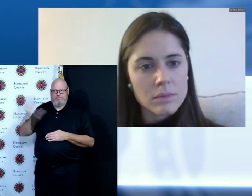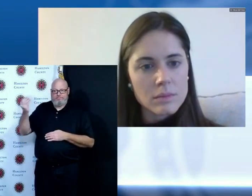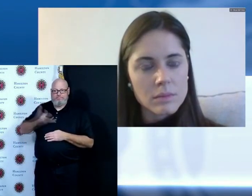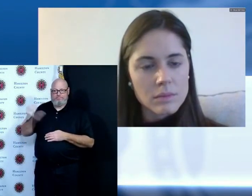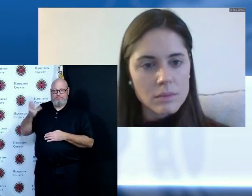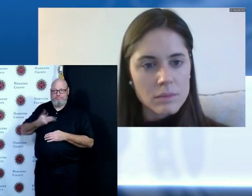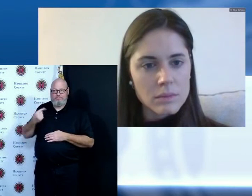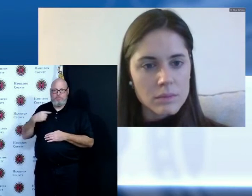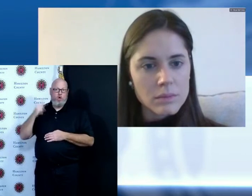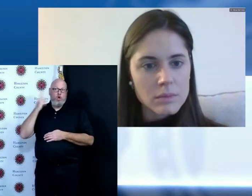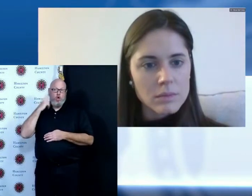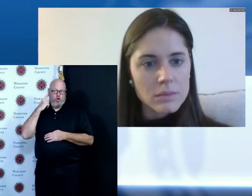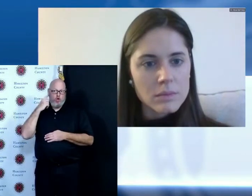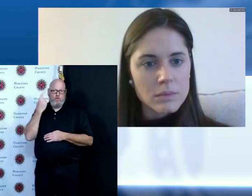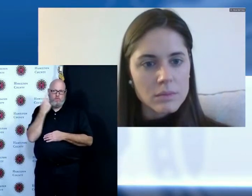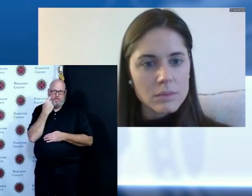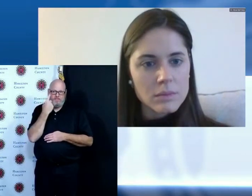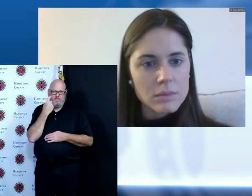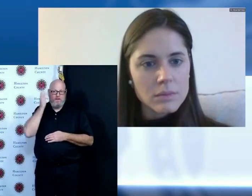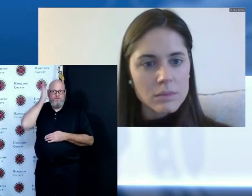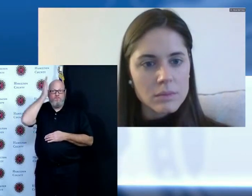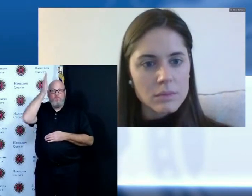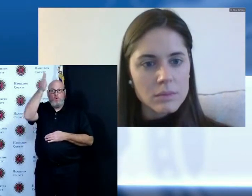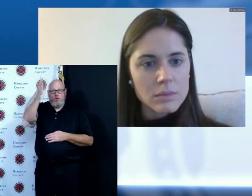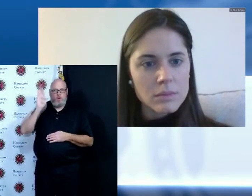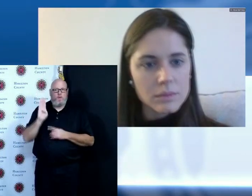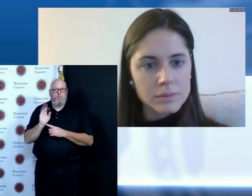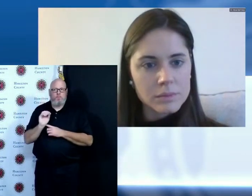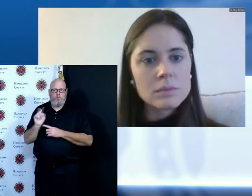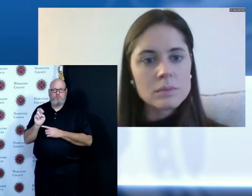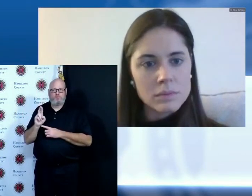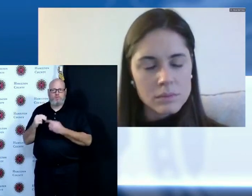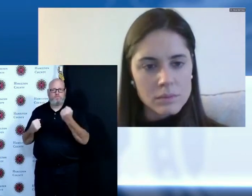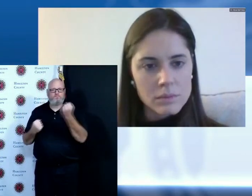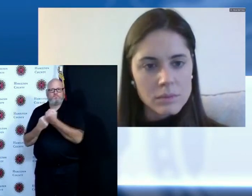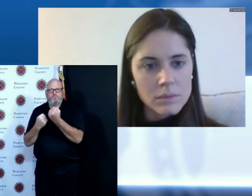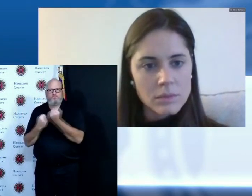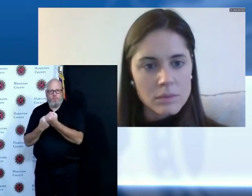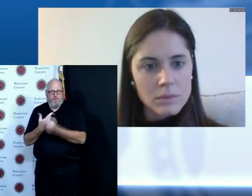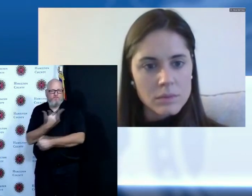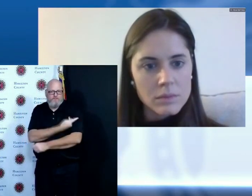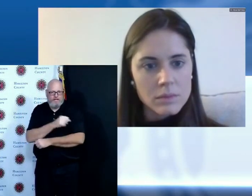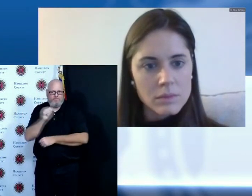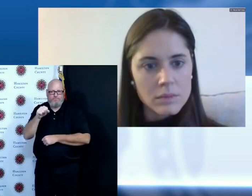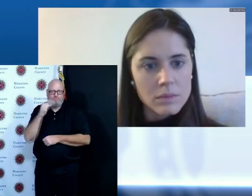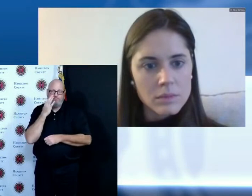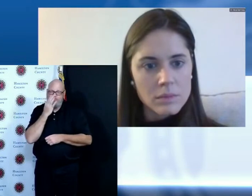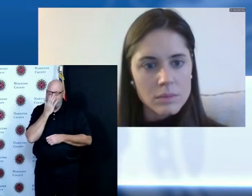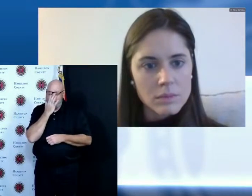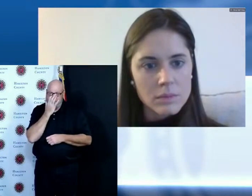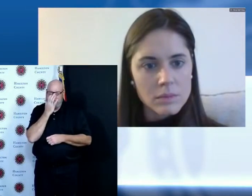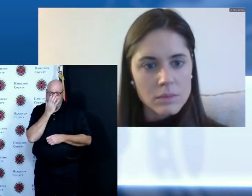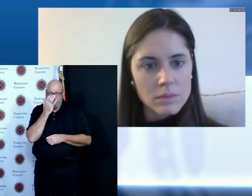that people of color in particular have access to this vaccine and they don't have to get down to